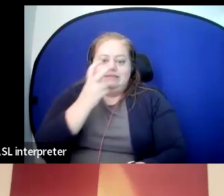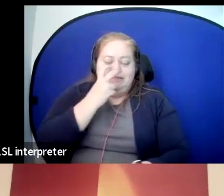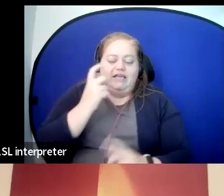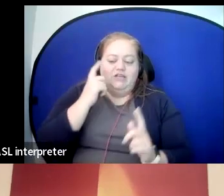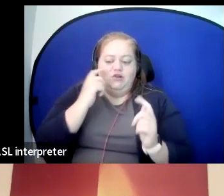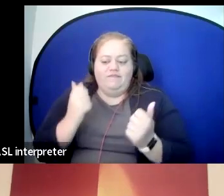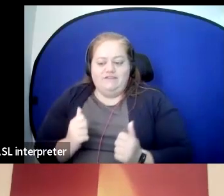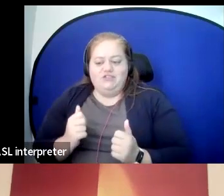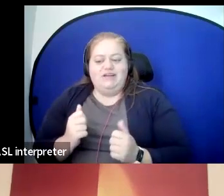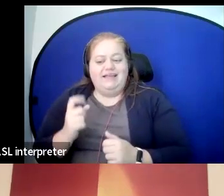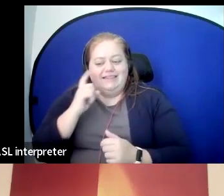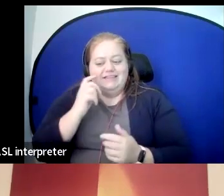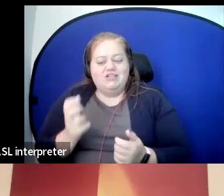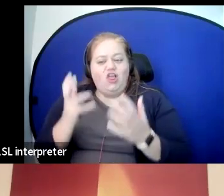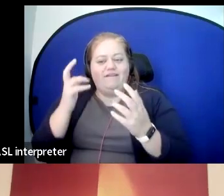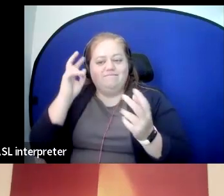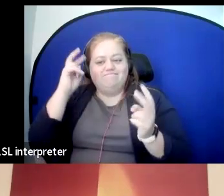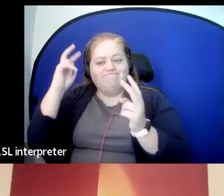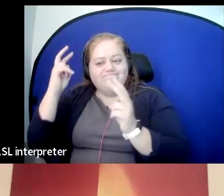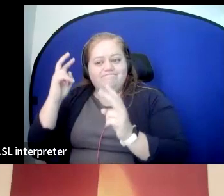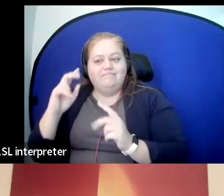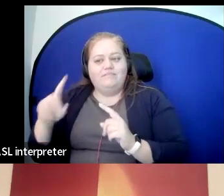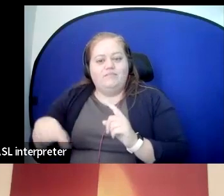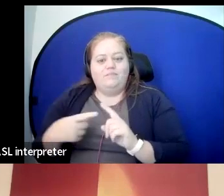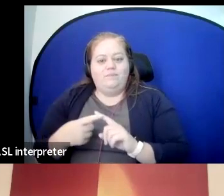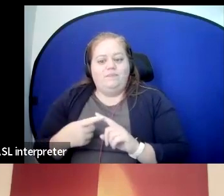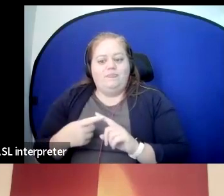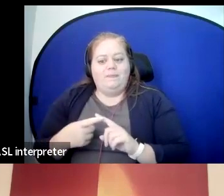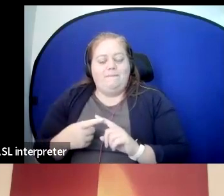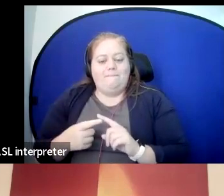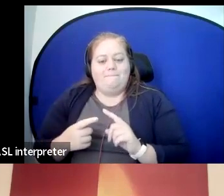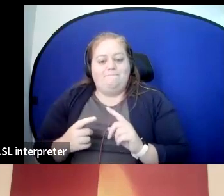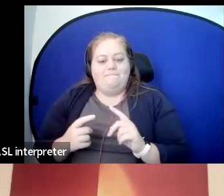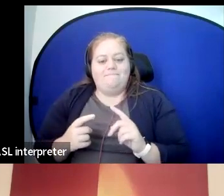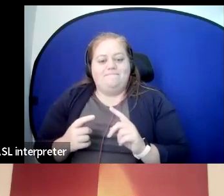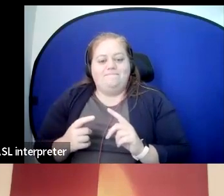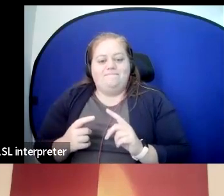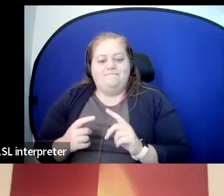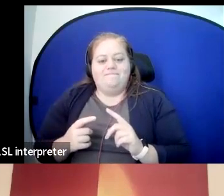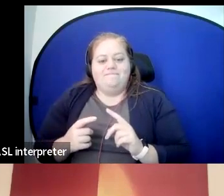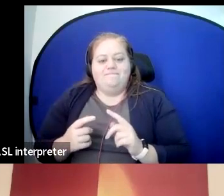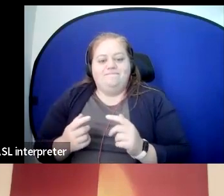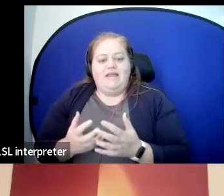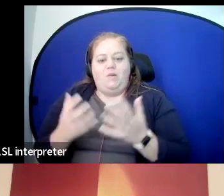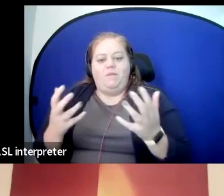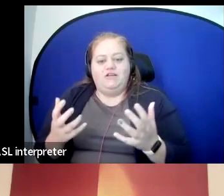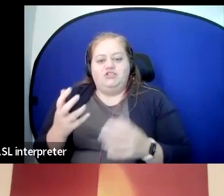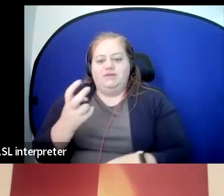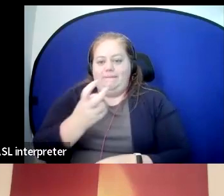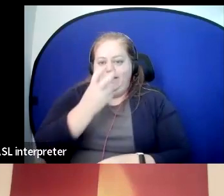there's many misconceptions about how much a blind and low vision person can